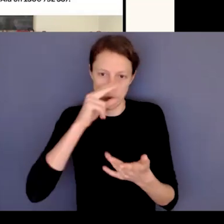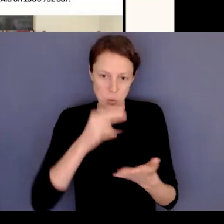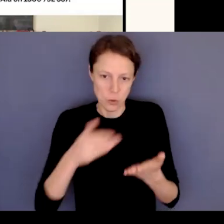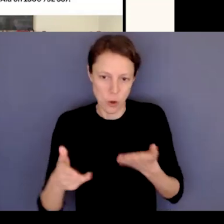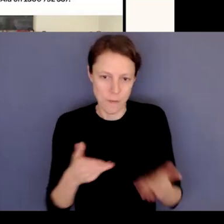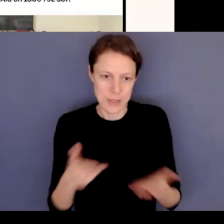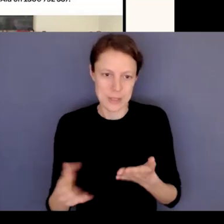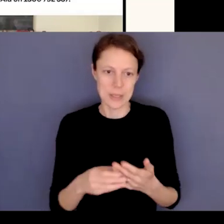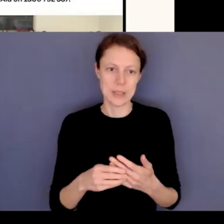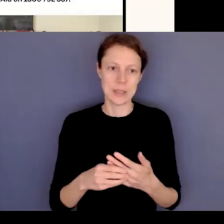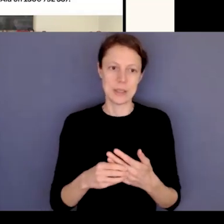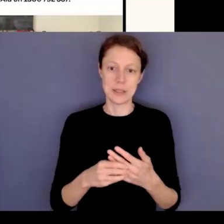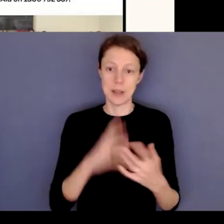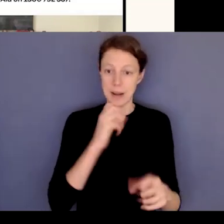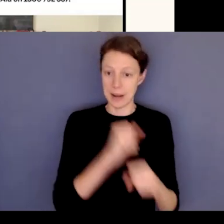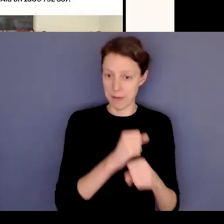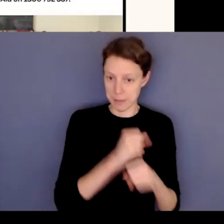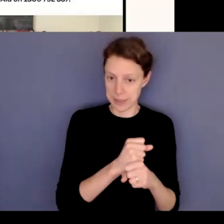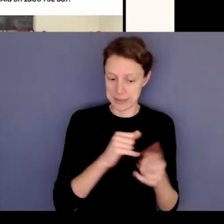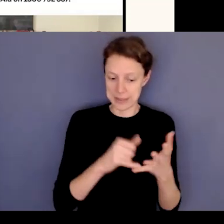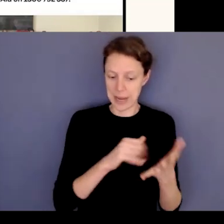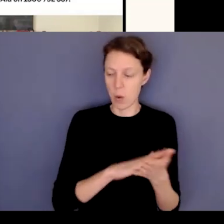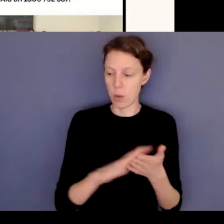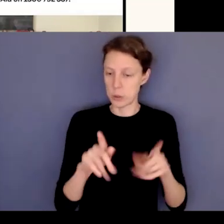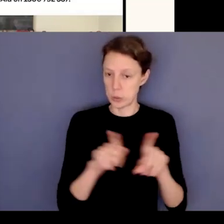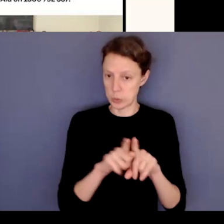and government stakeholders, and so we use it as a tool to share